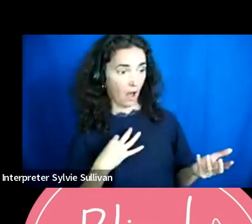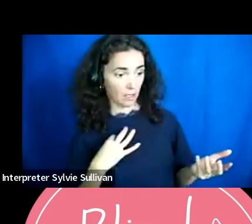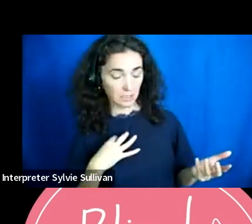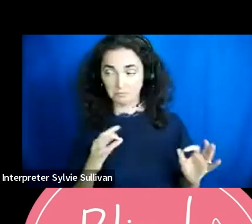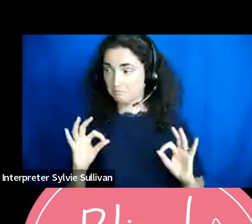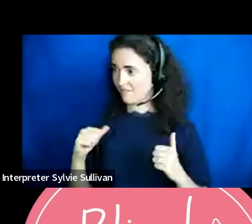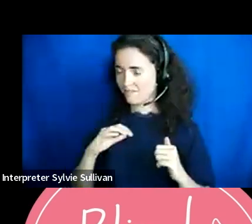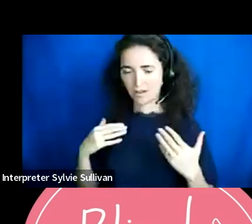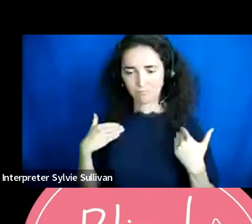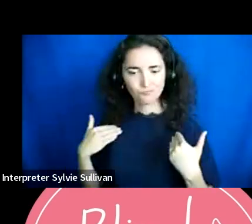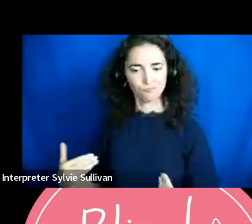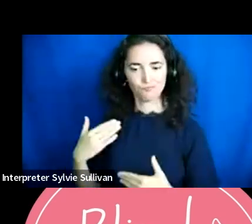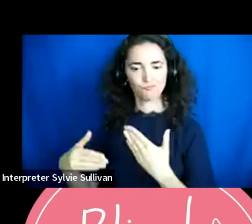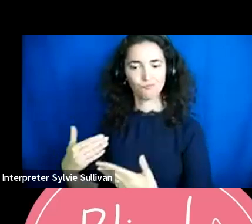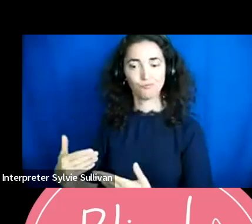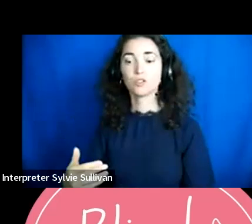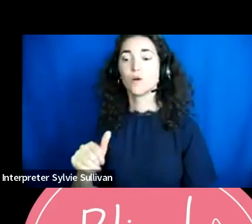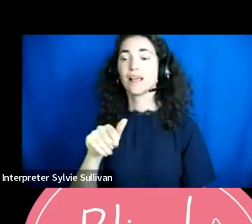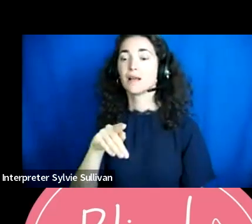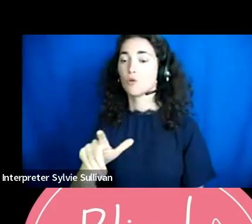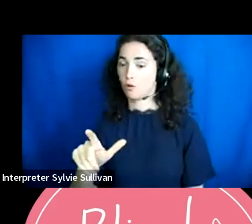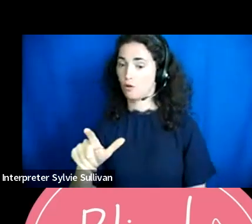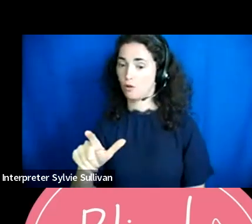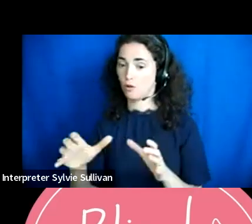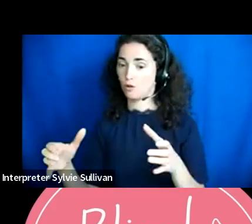And so we in April, April, pretty much, announced Blind Grace.